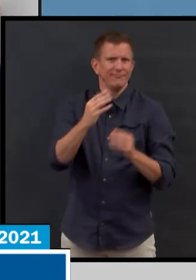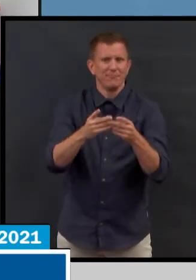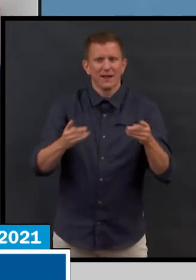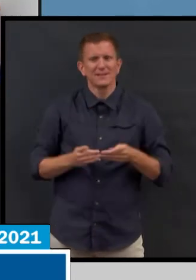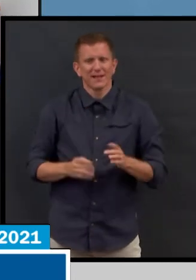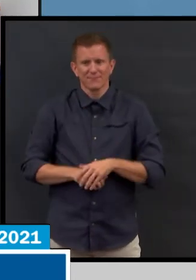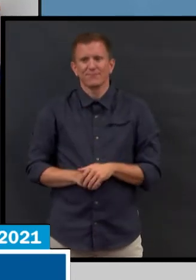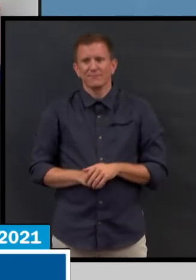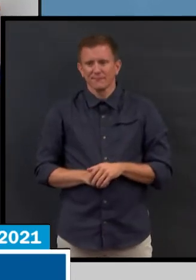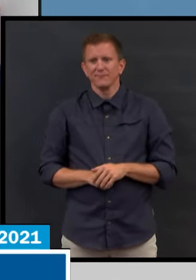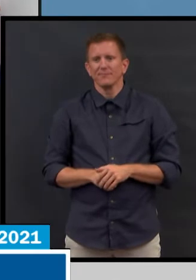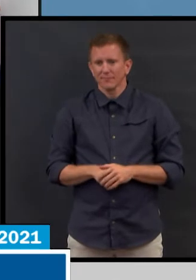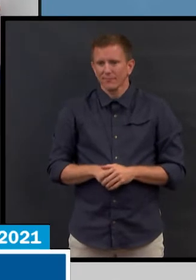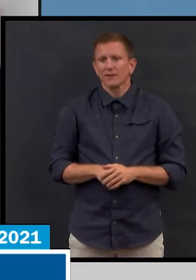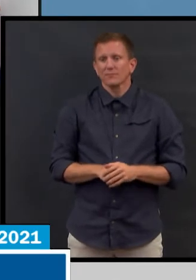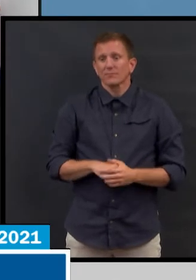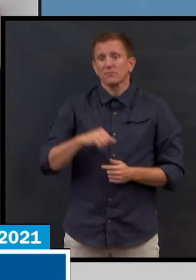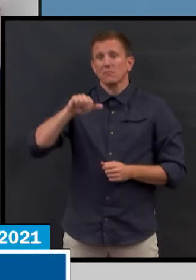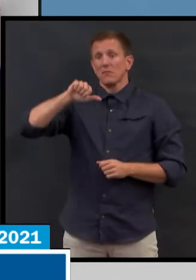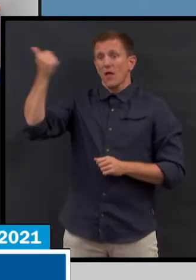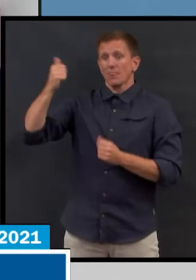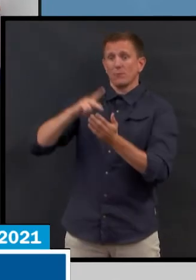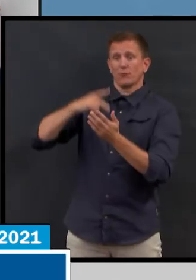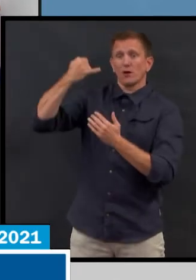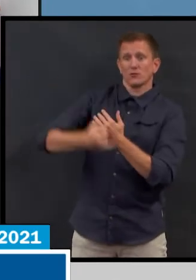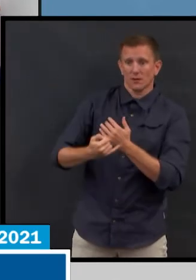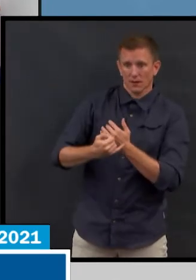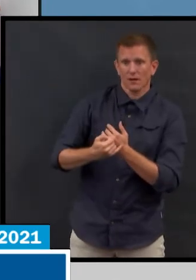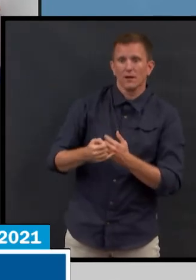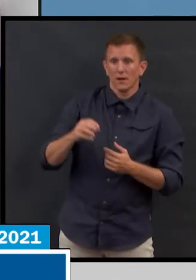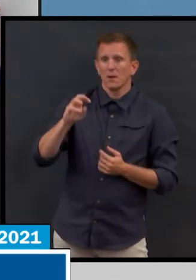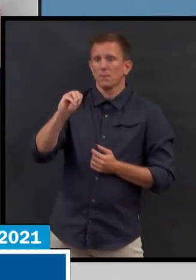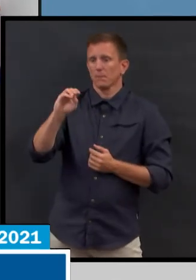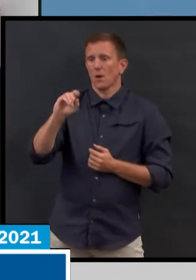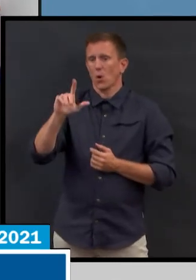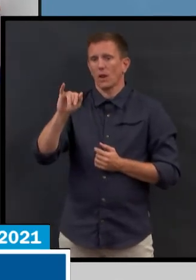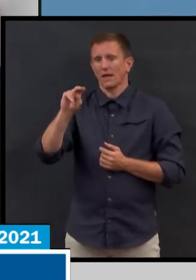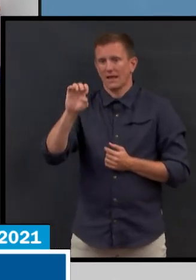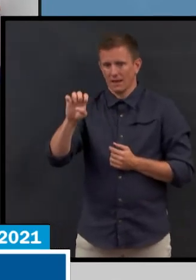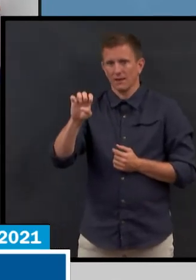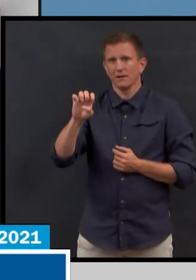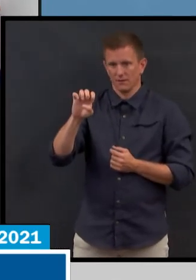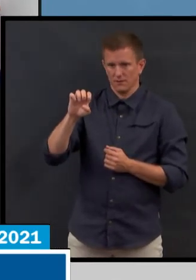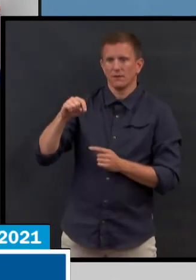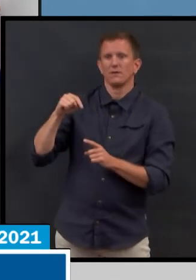to draw your attention to is moline at stapleton this one's at moline and mlk boulevard it was